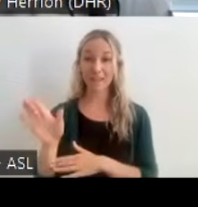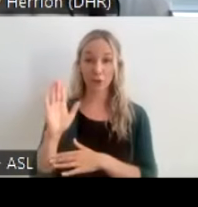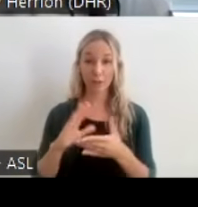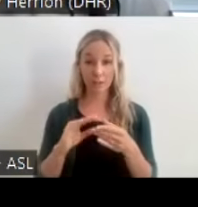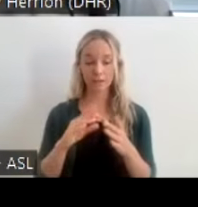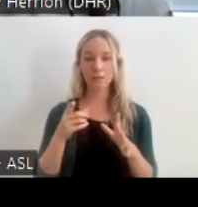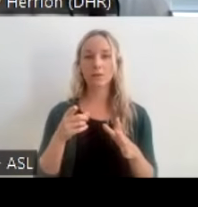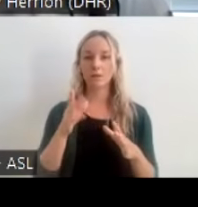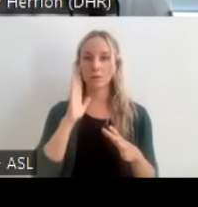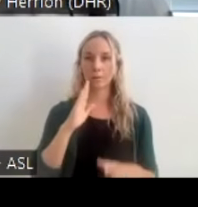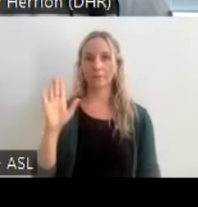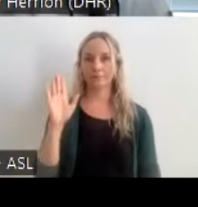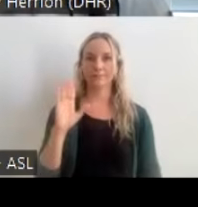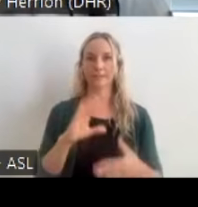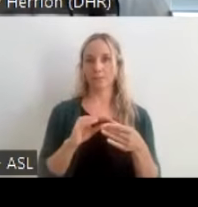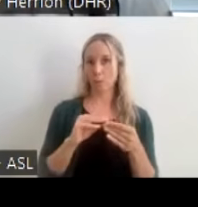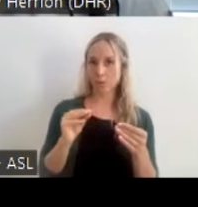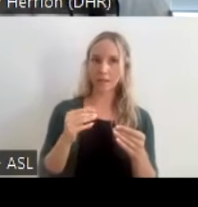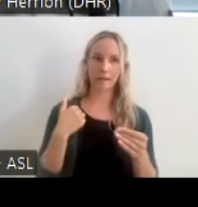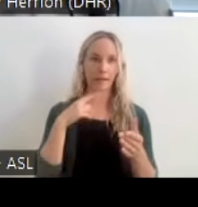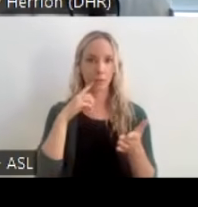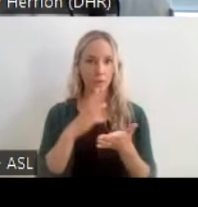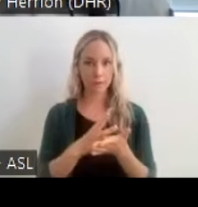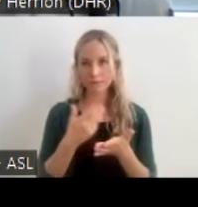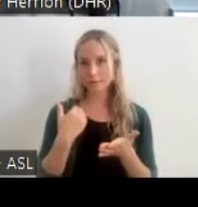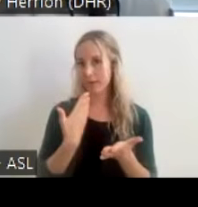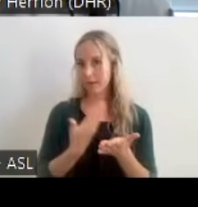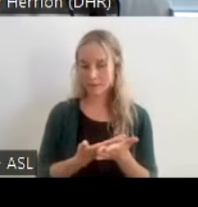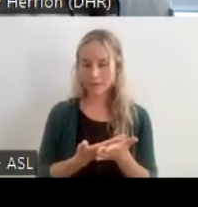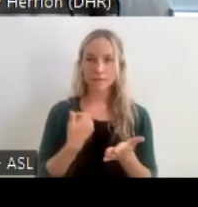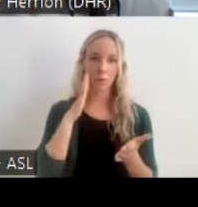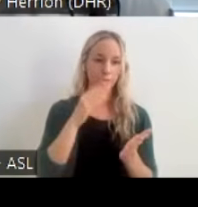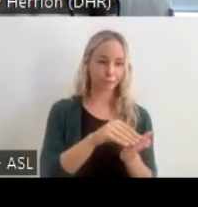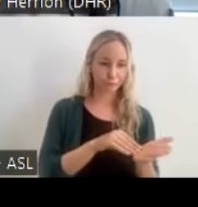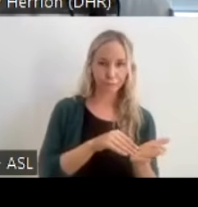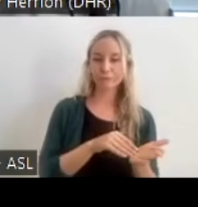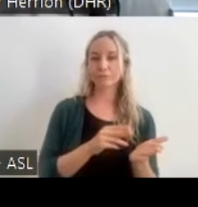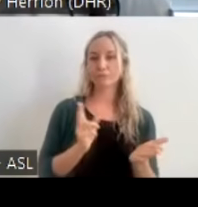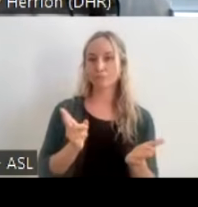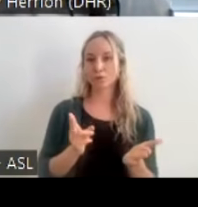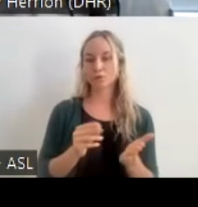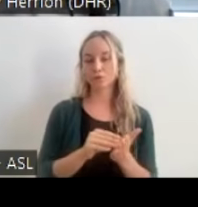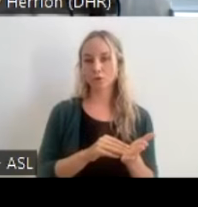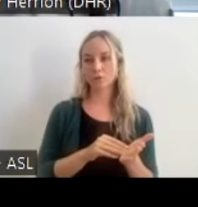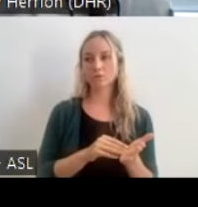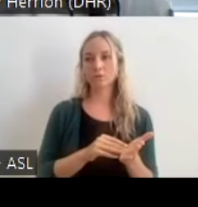All complainants that are before our agency can be represented by our